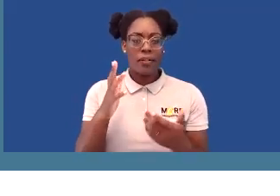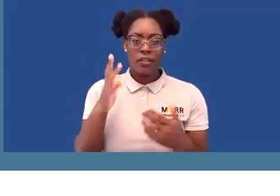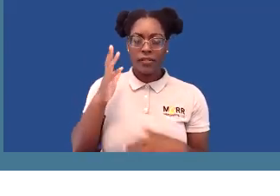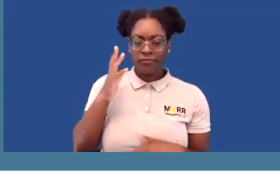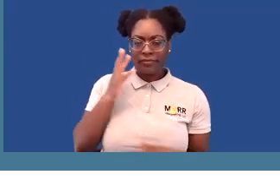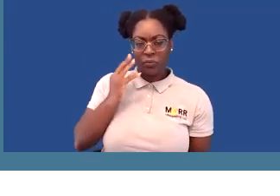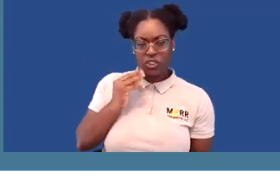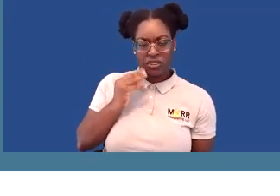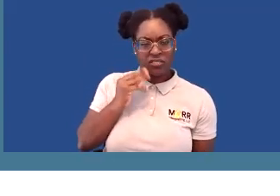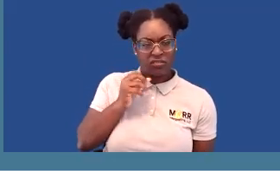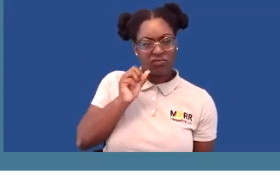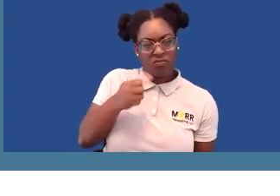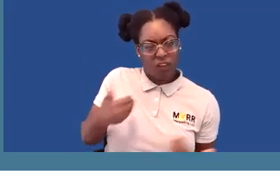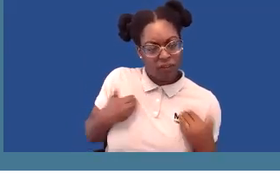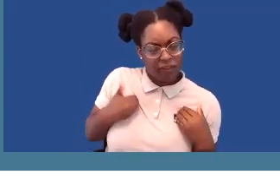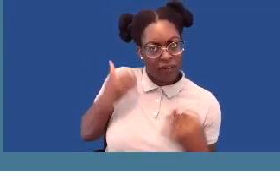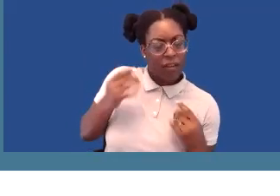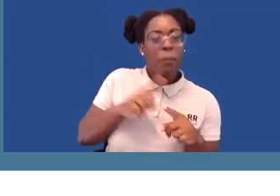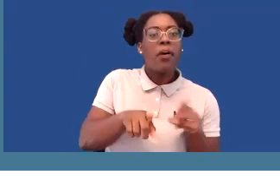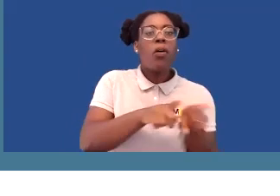and then even maybe conceptualization